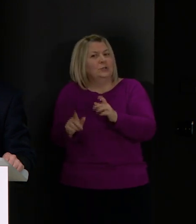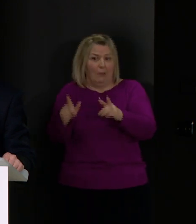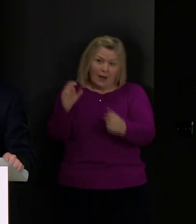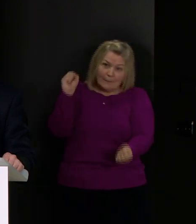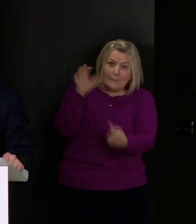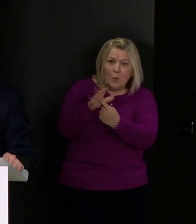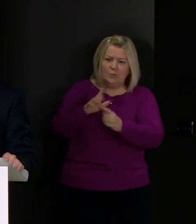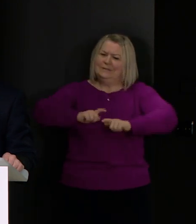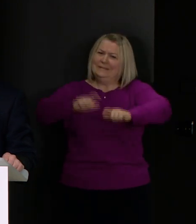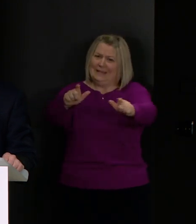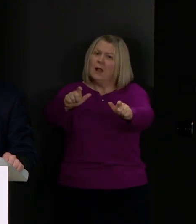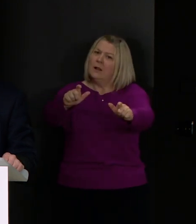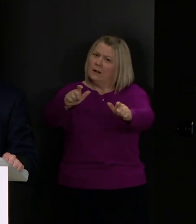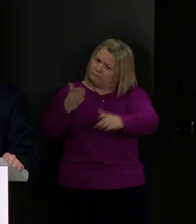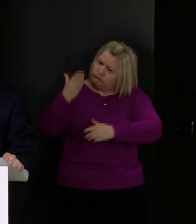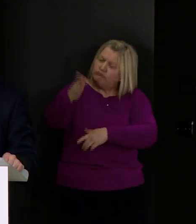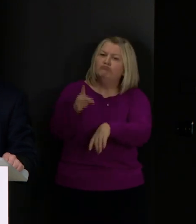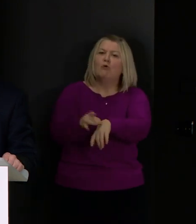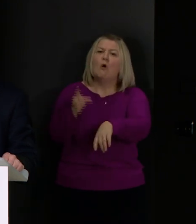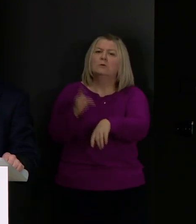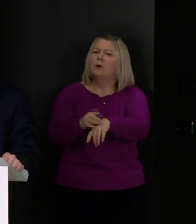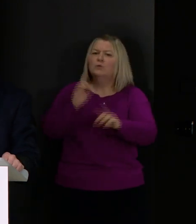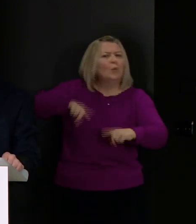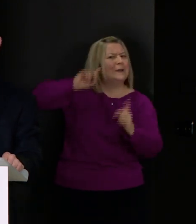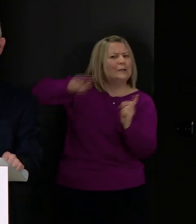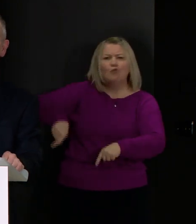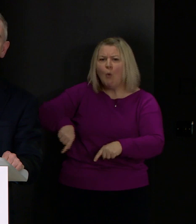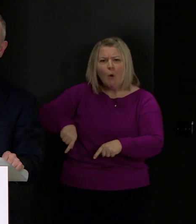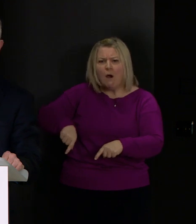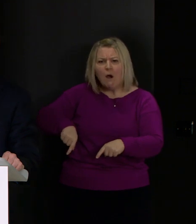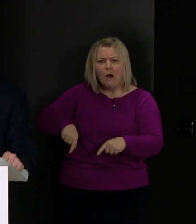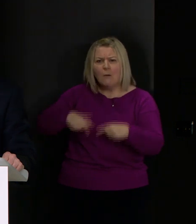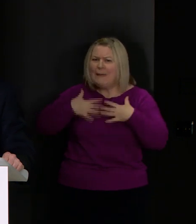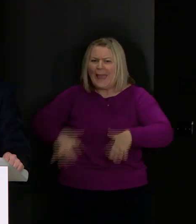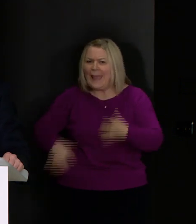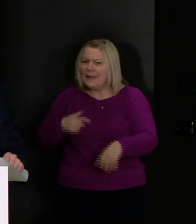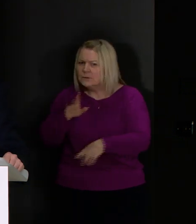that you don't ignore these symptoms. I also wanted to highlight to you, as First